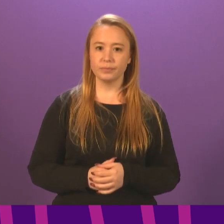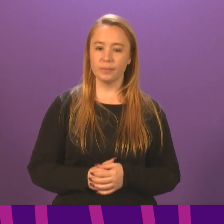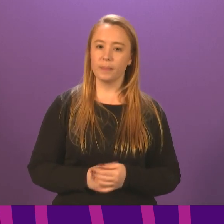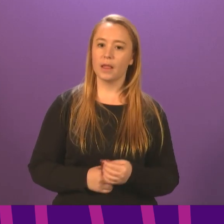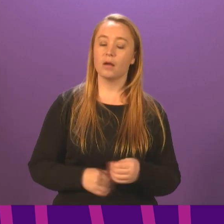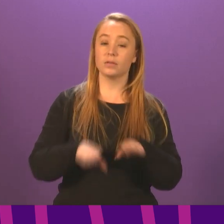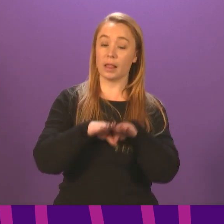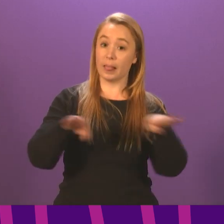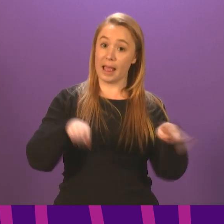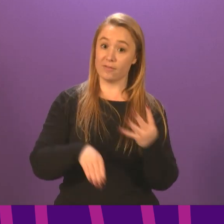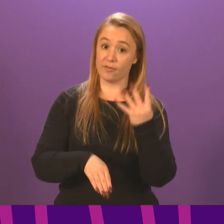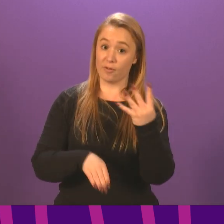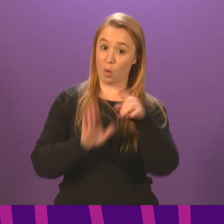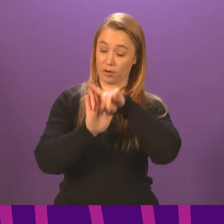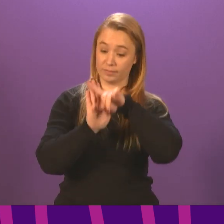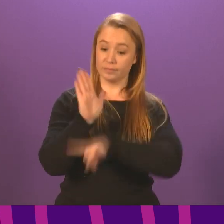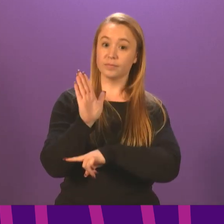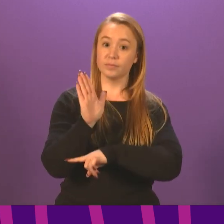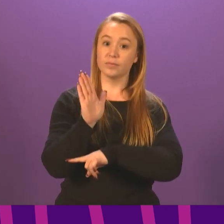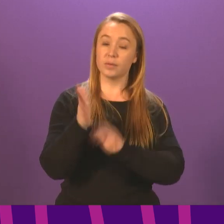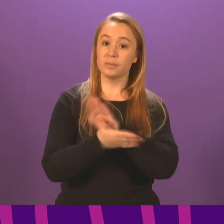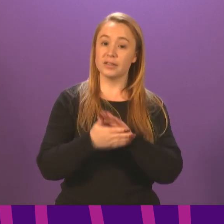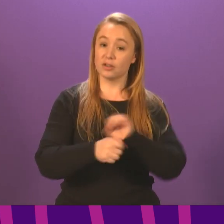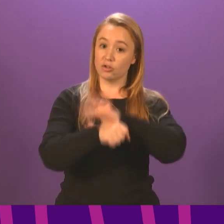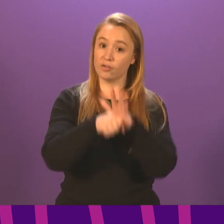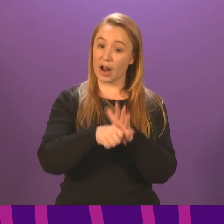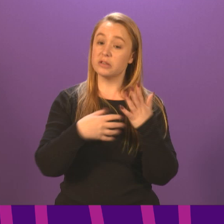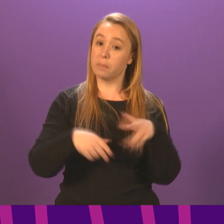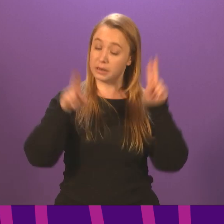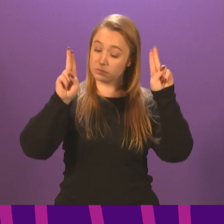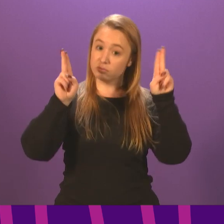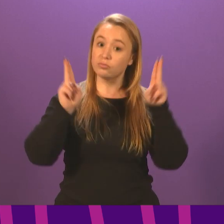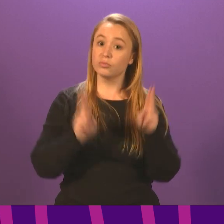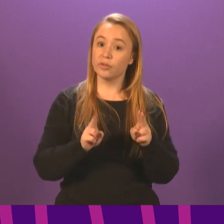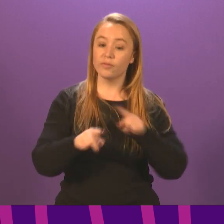that. The level 4 restrictions have reduced prevalence of the virus. Most of the areas